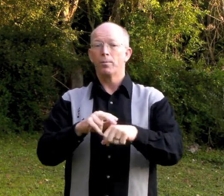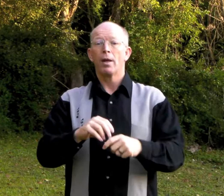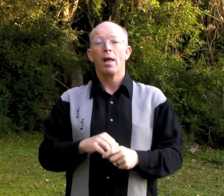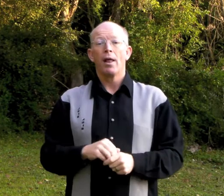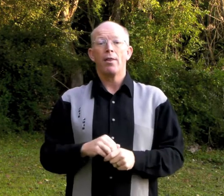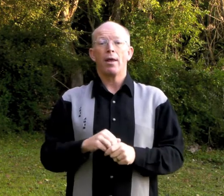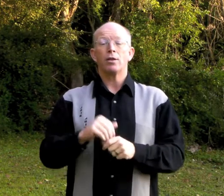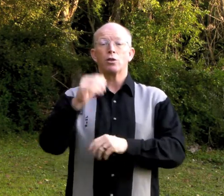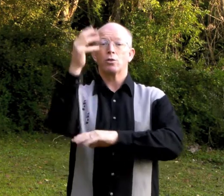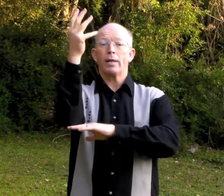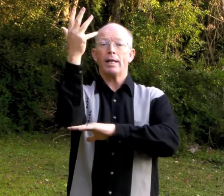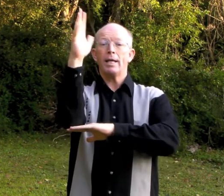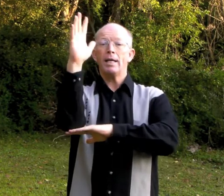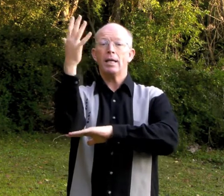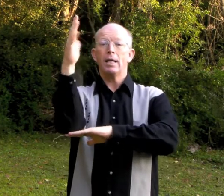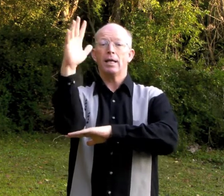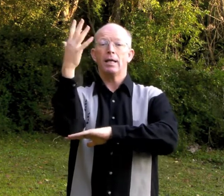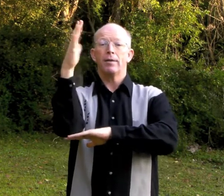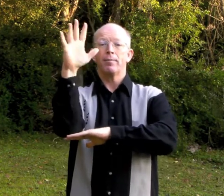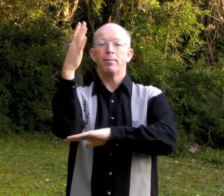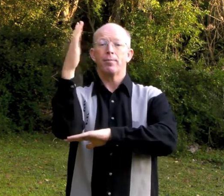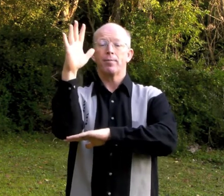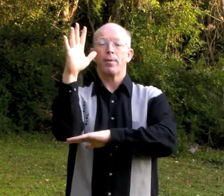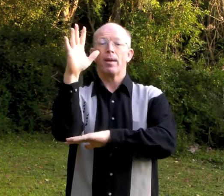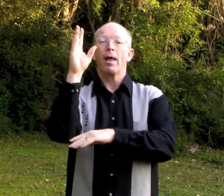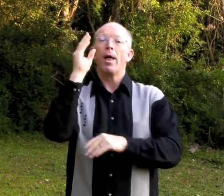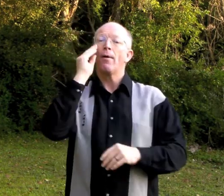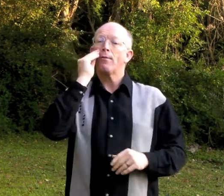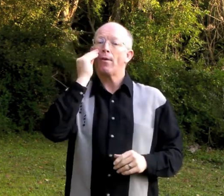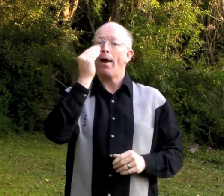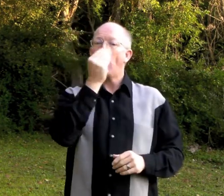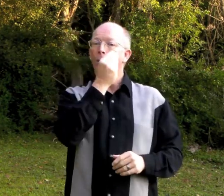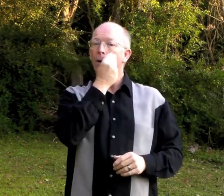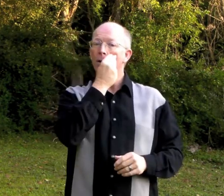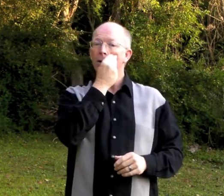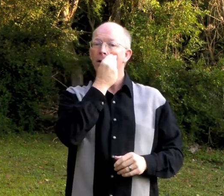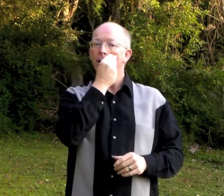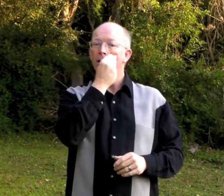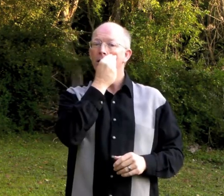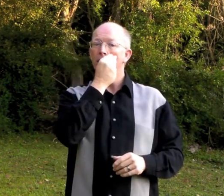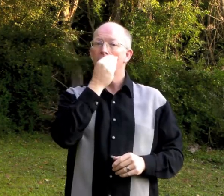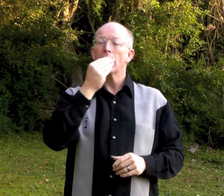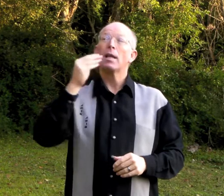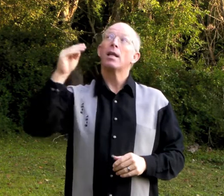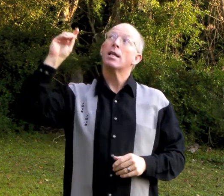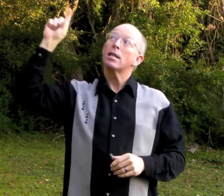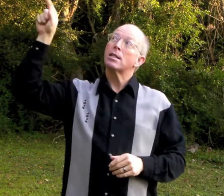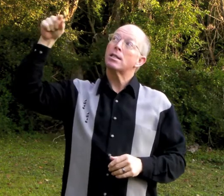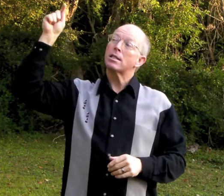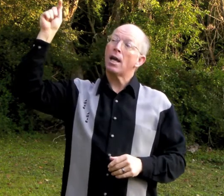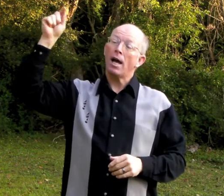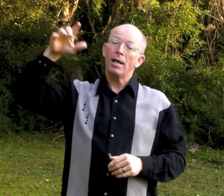TREE FLOWER